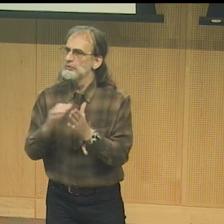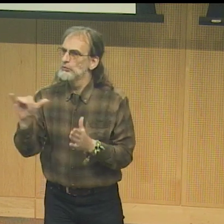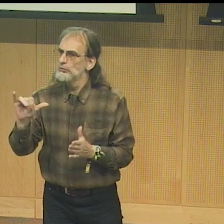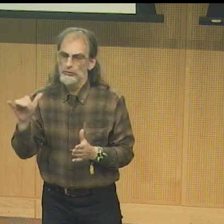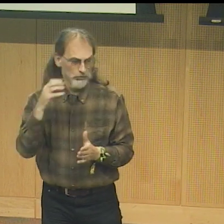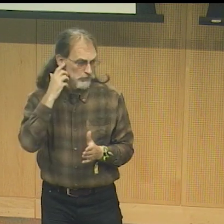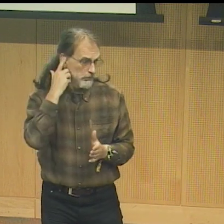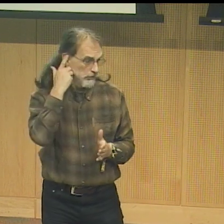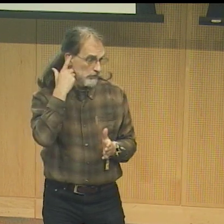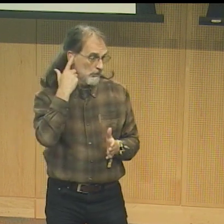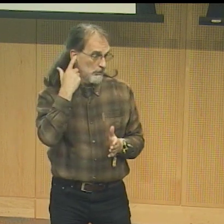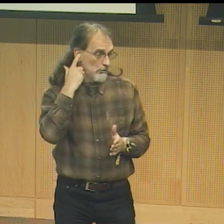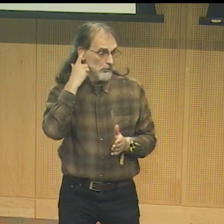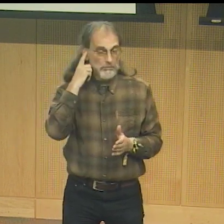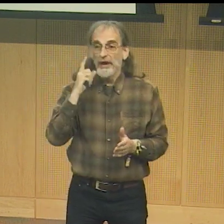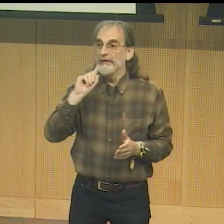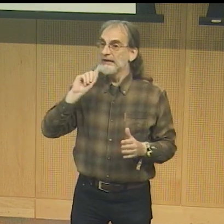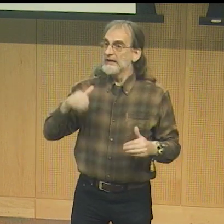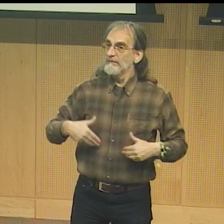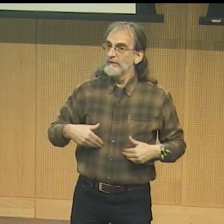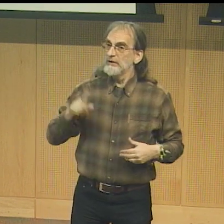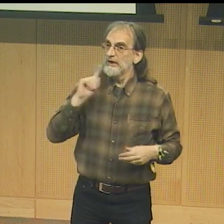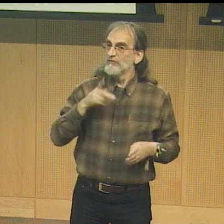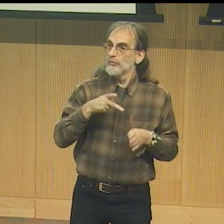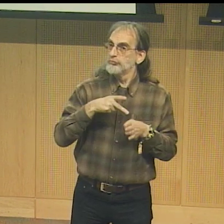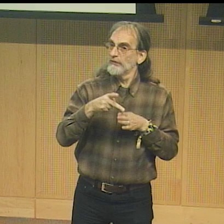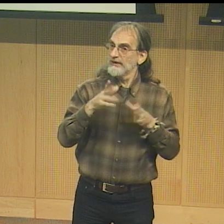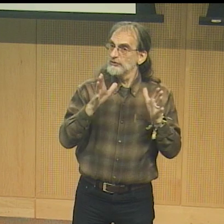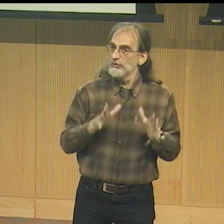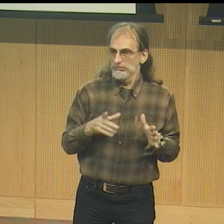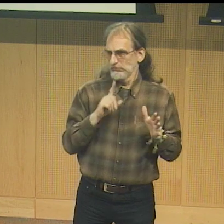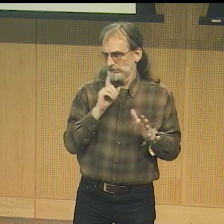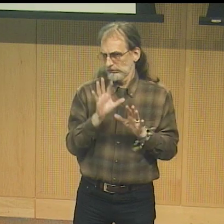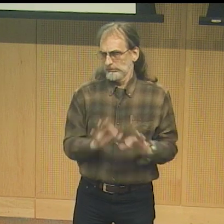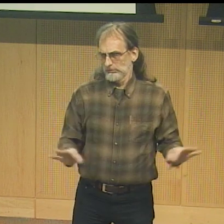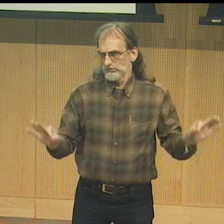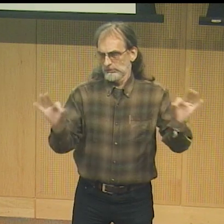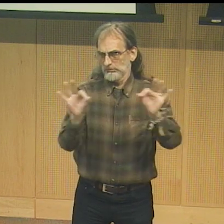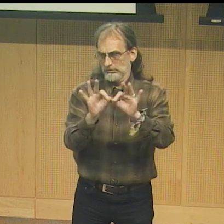So, it's going to require that we develop more coursework in specialty areas.